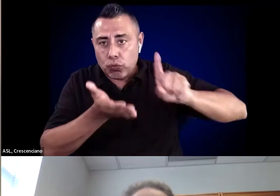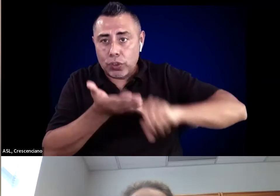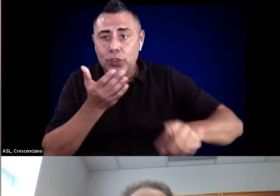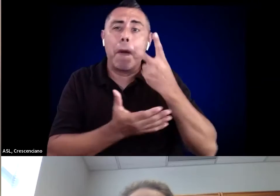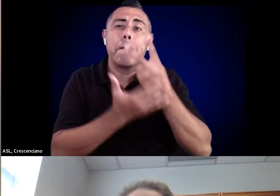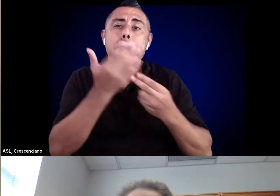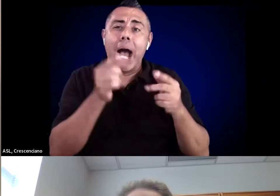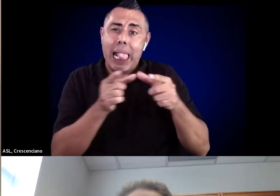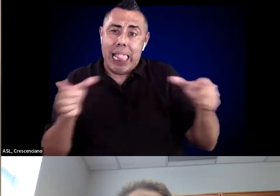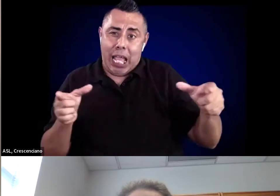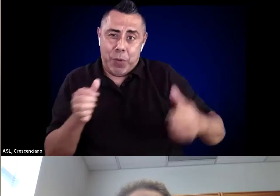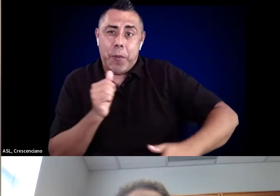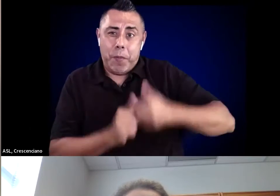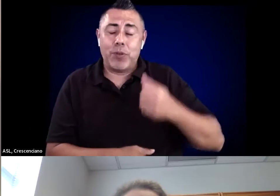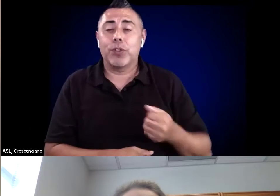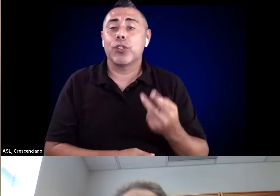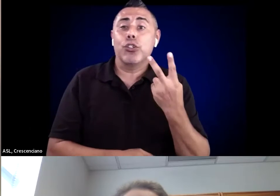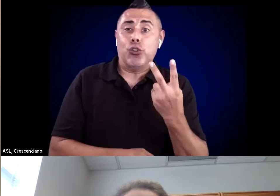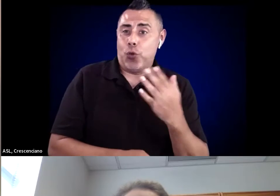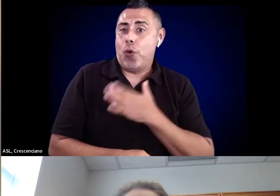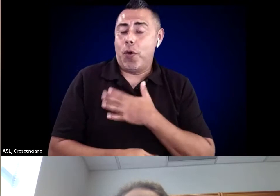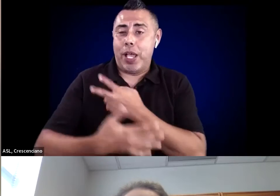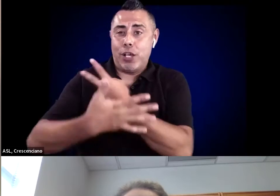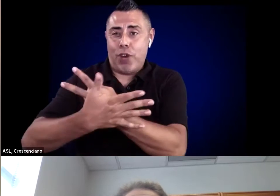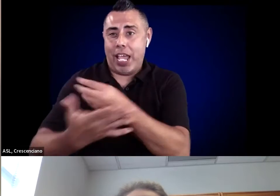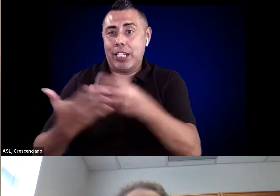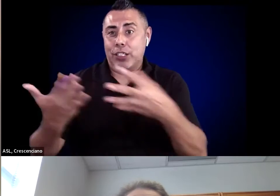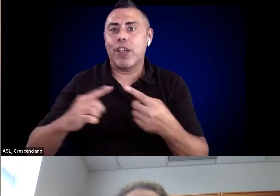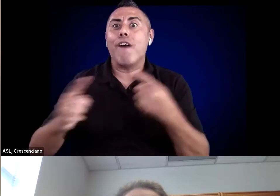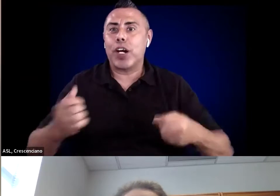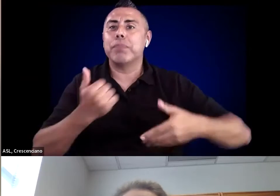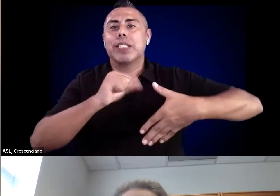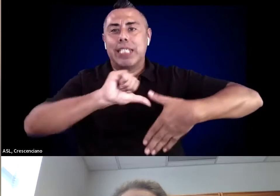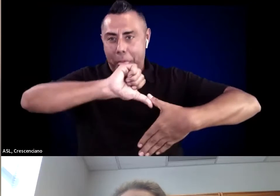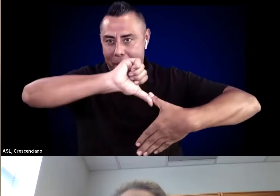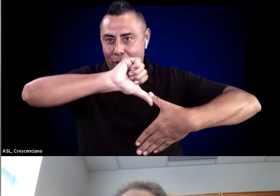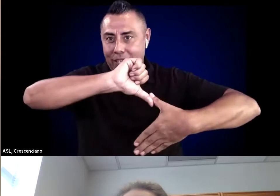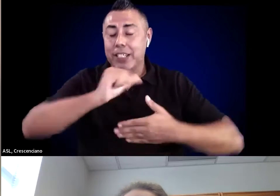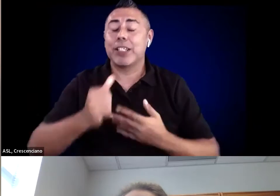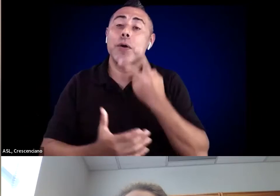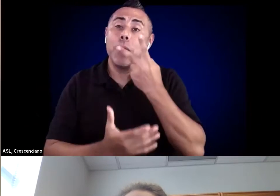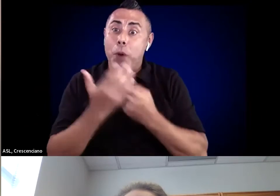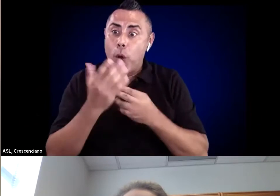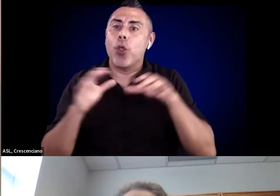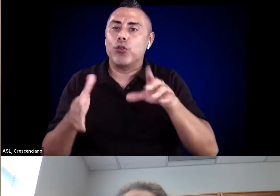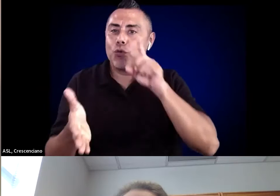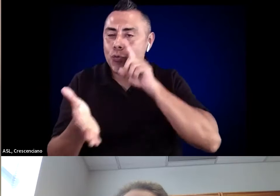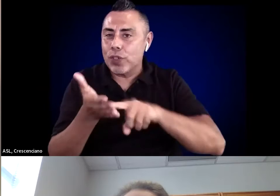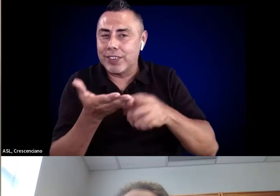Rebecca Tarvin (she/her): Two of my graduate students are from South America and do research in their home countries. And so